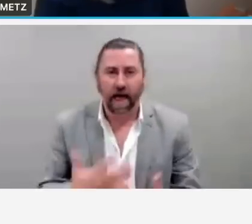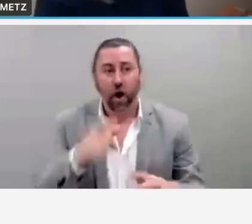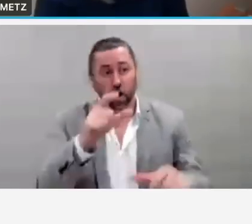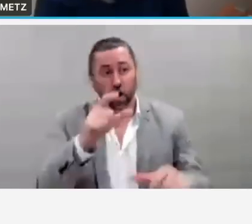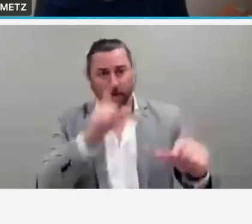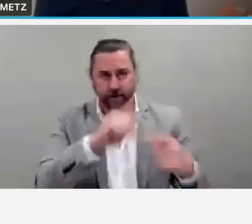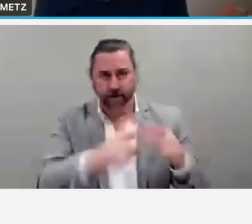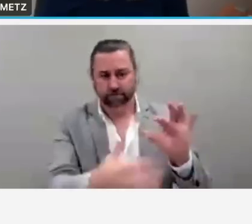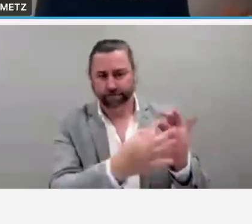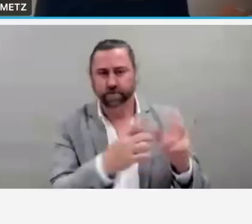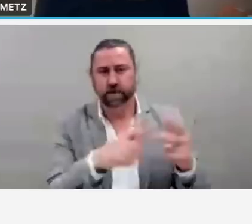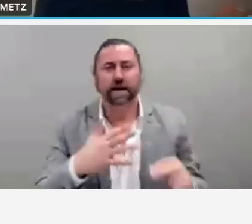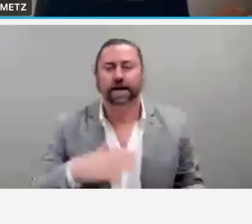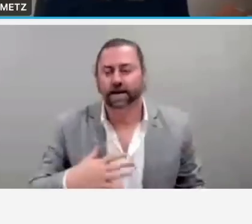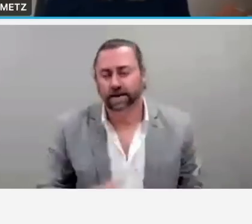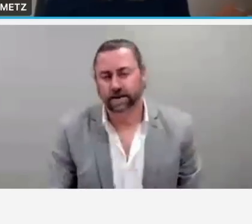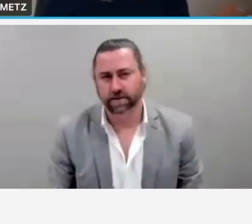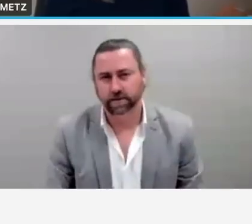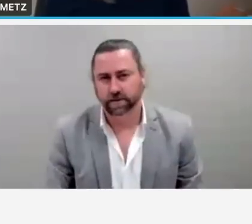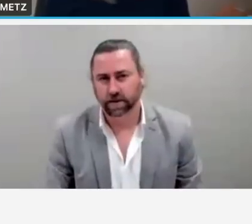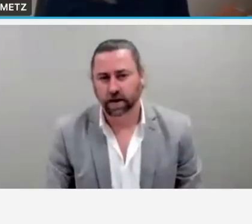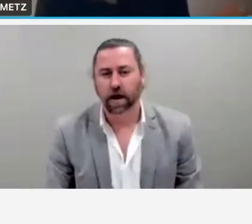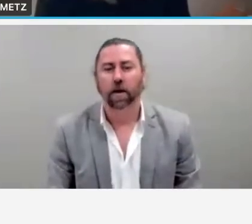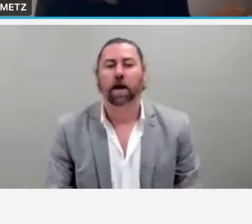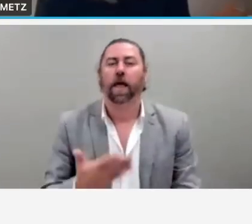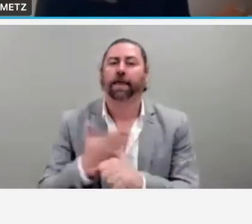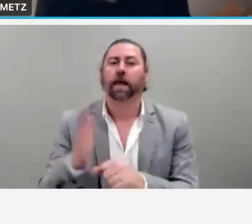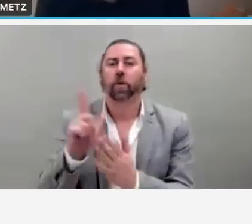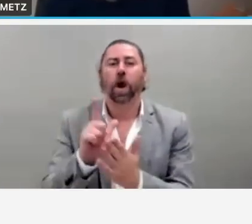But what we'd like to see in the new Act is a